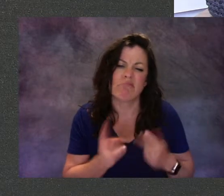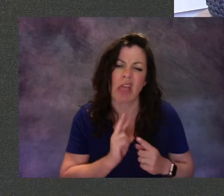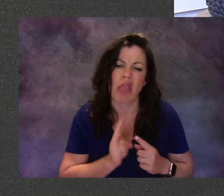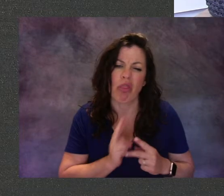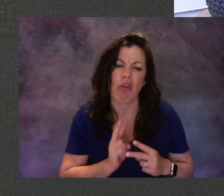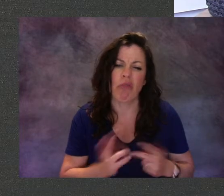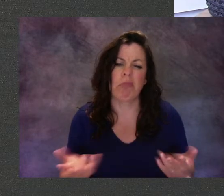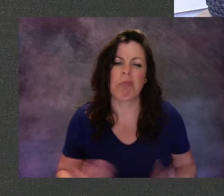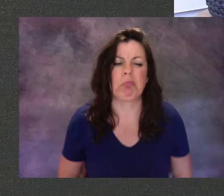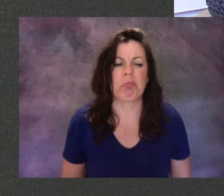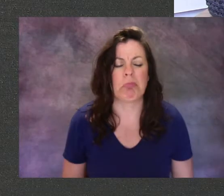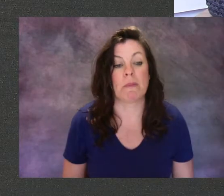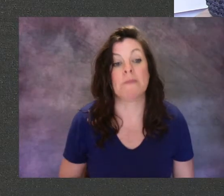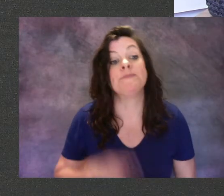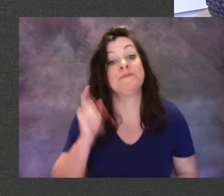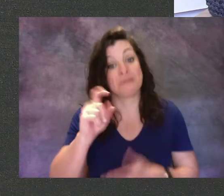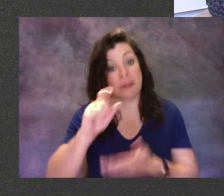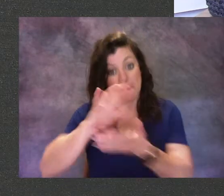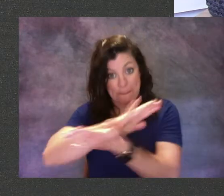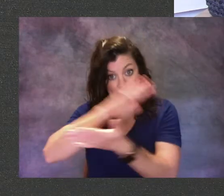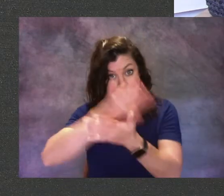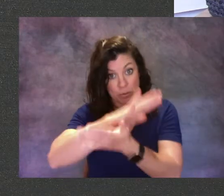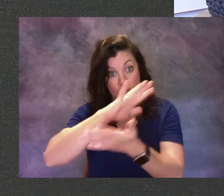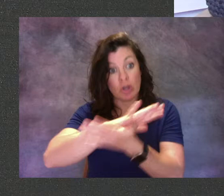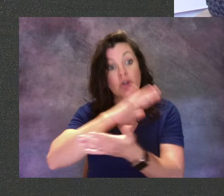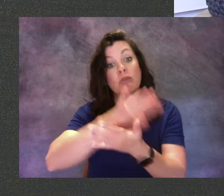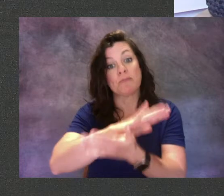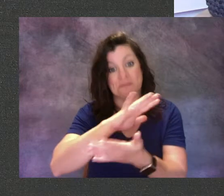you're going to need a piece of paper that I,